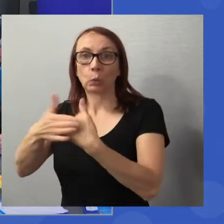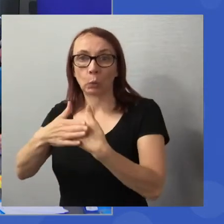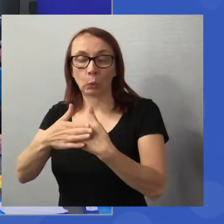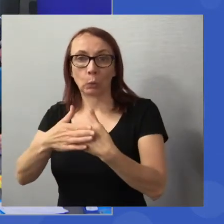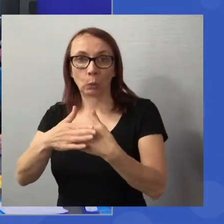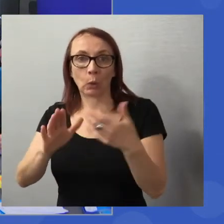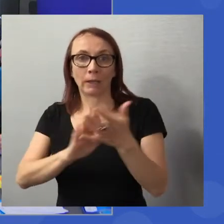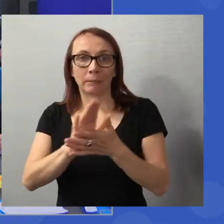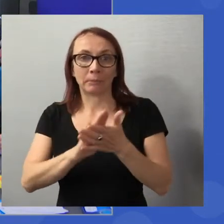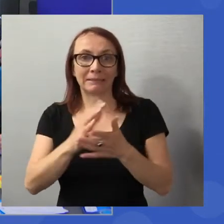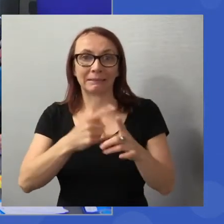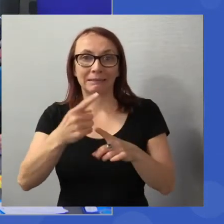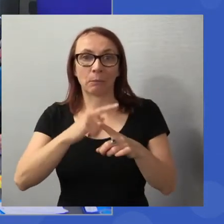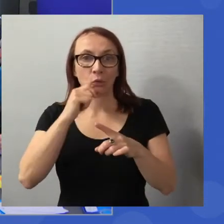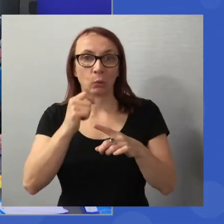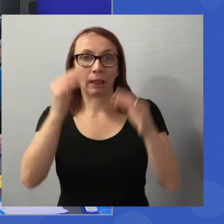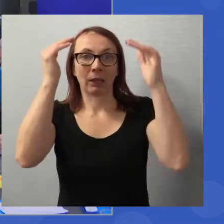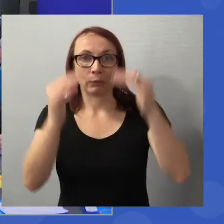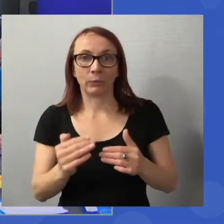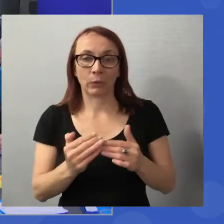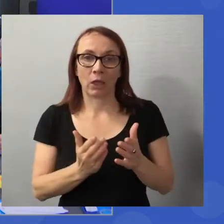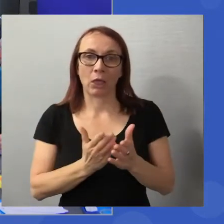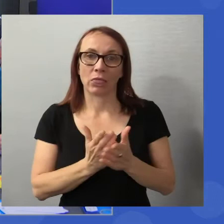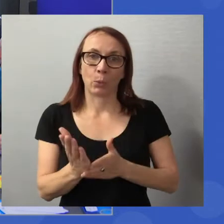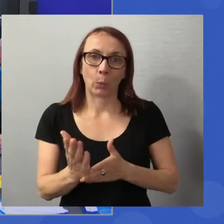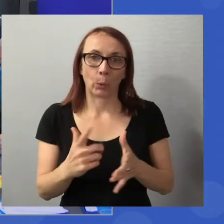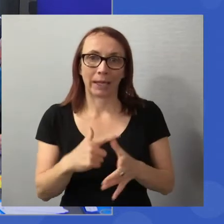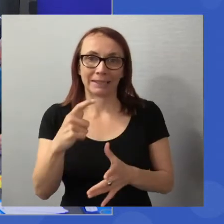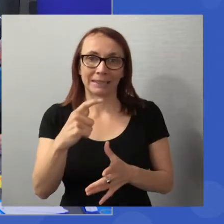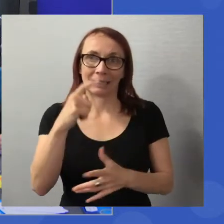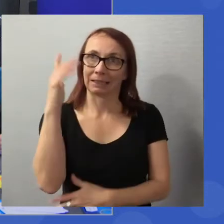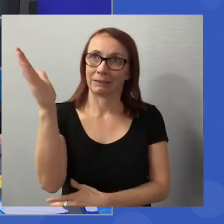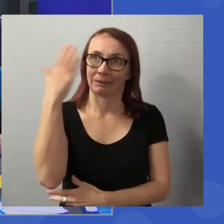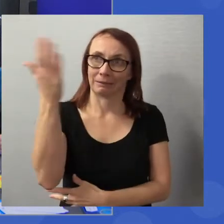temperature will go down I'm told okay so thank you very much for coming back